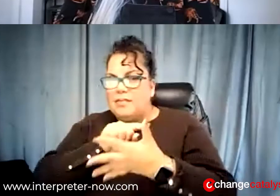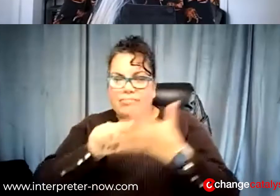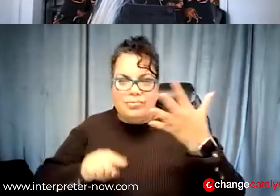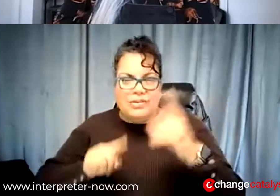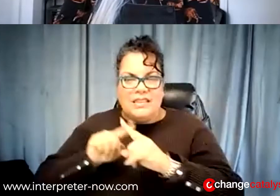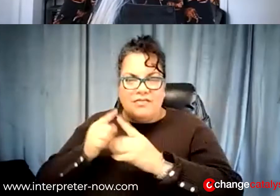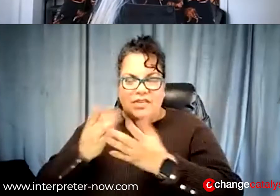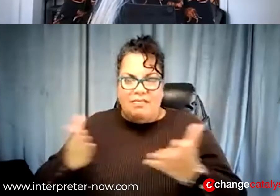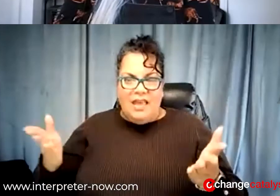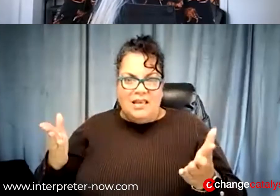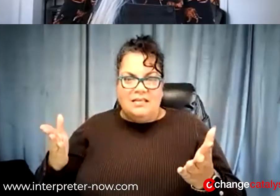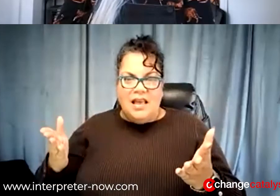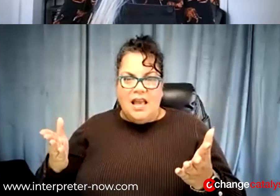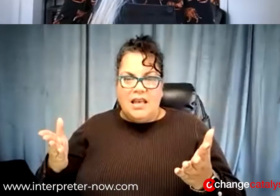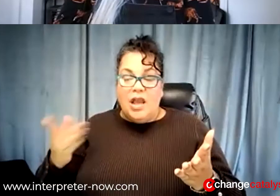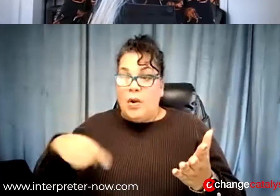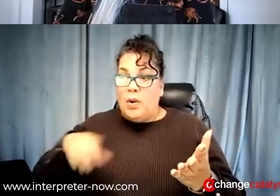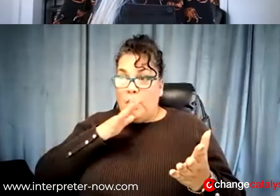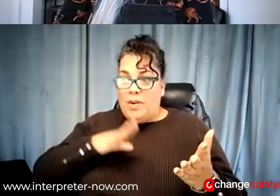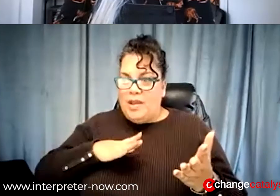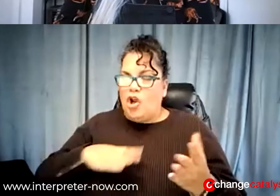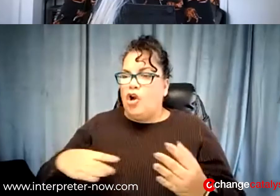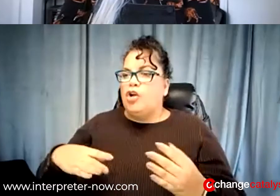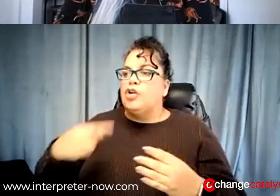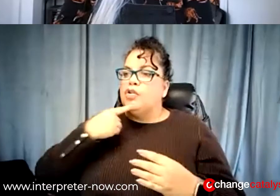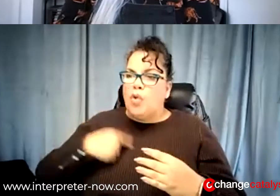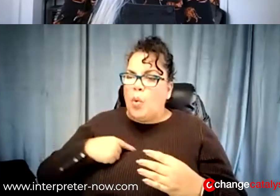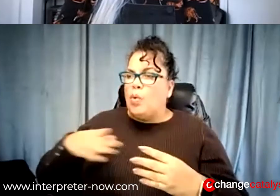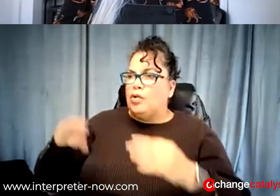We're being told how to be, what boxes to fit into, and how to do it.